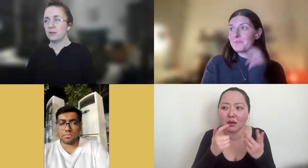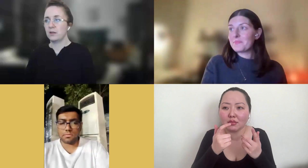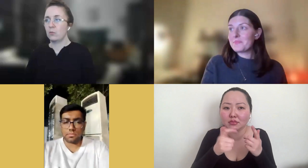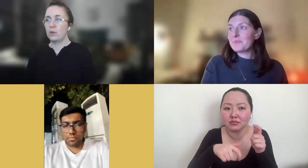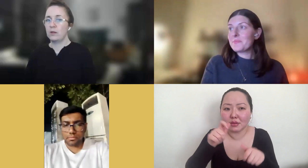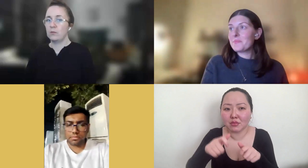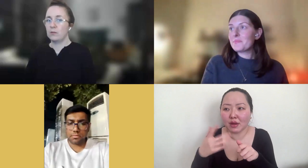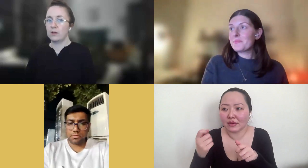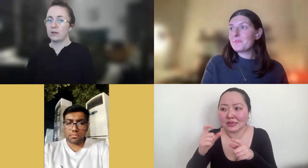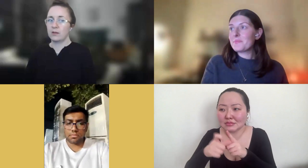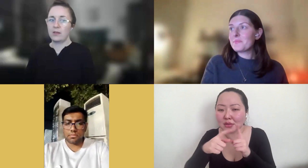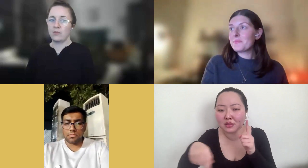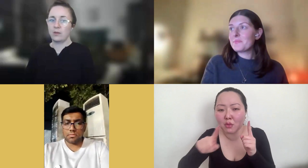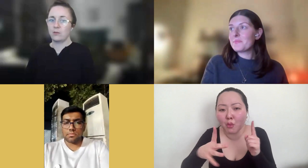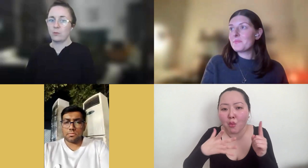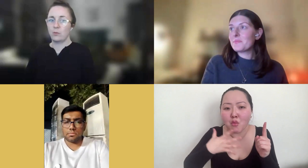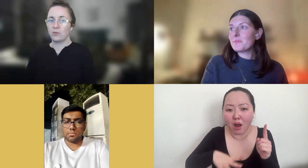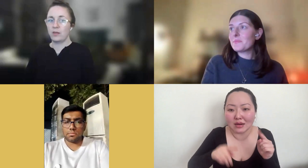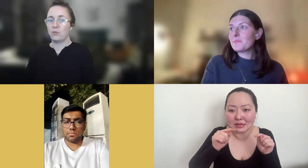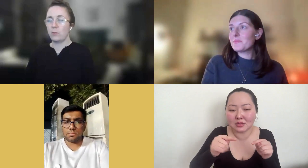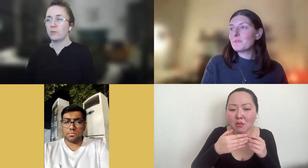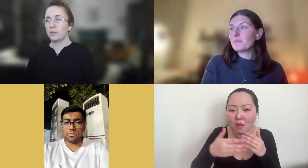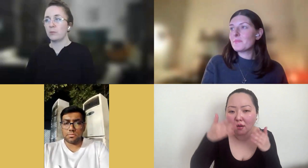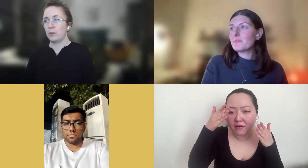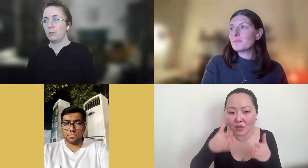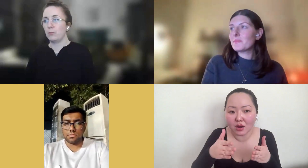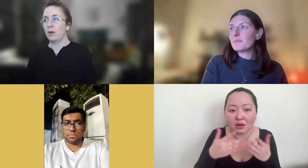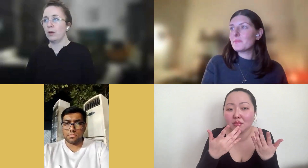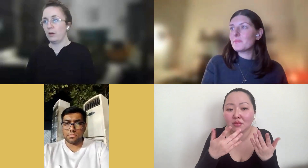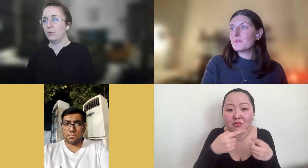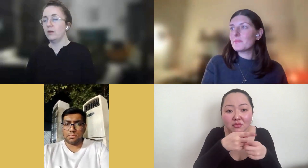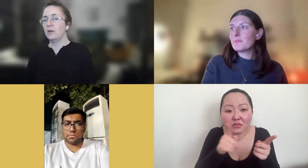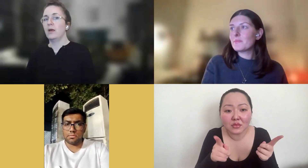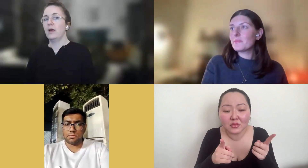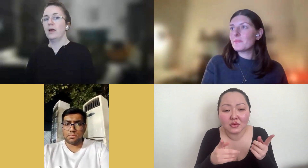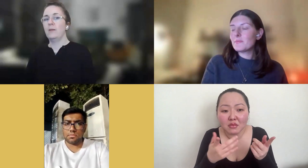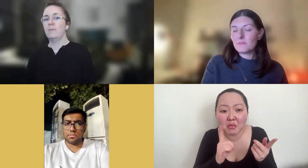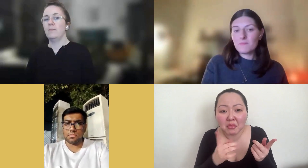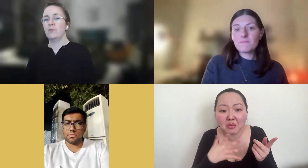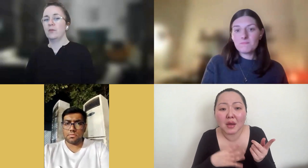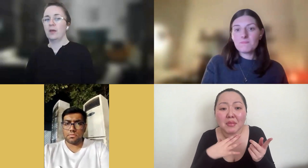that kind of thing. It is something that we want to hear from disabled people about. So,